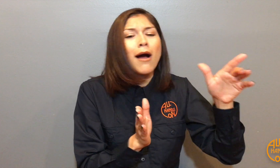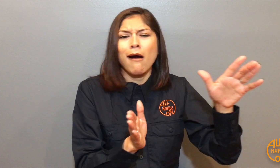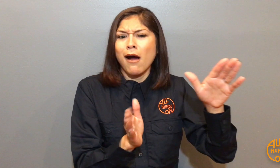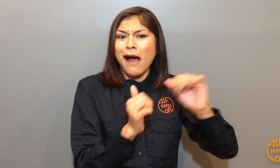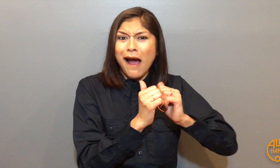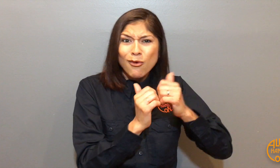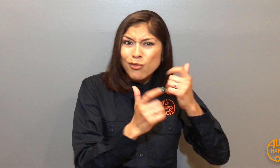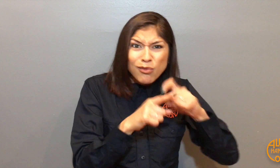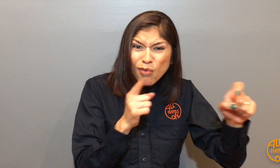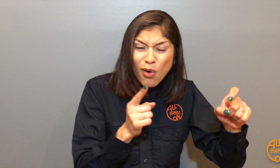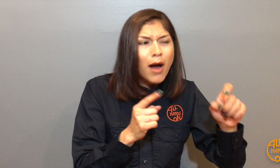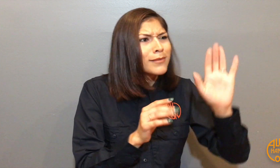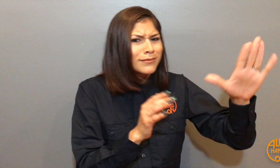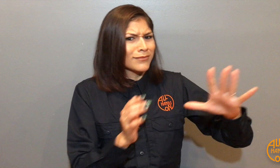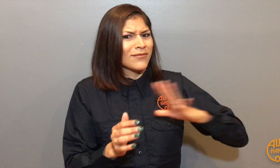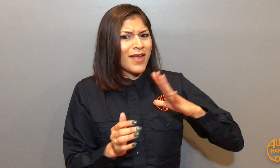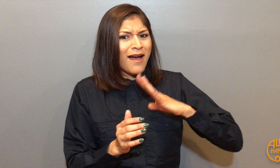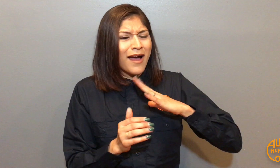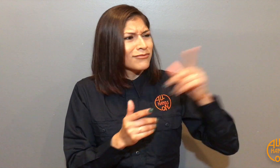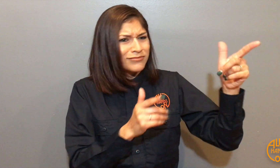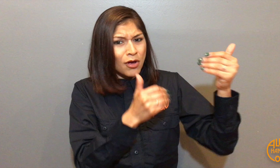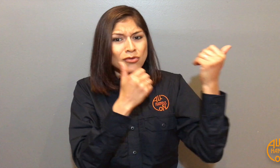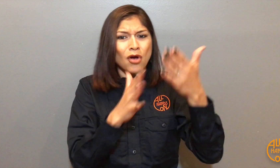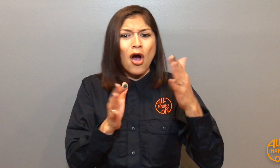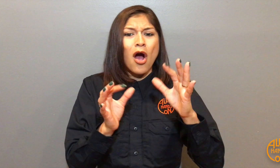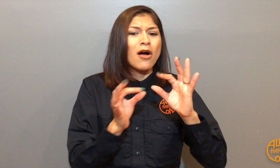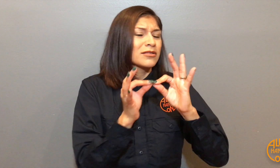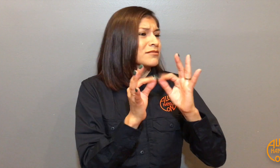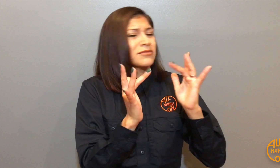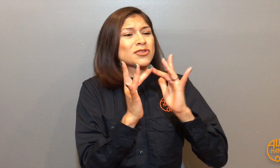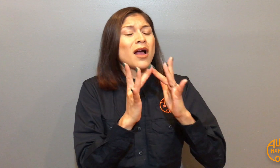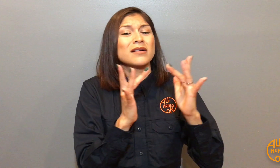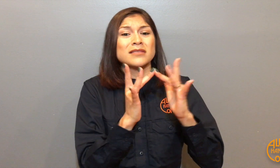down on the document for them to contact they may be unaware of where to even